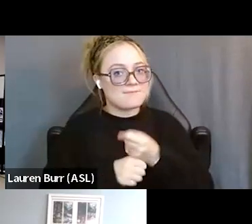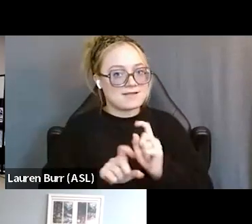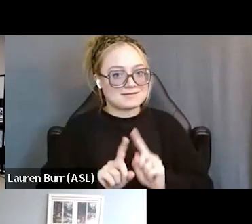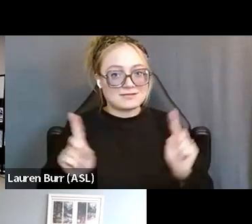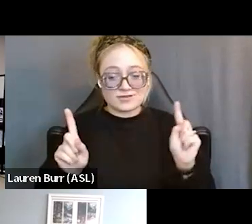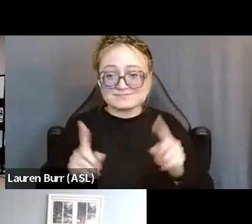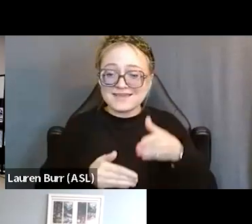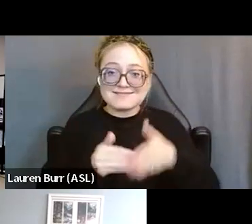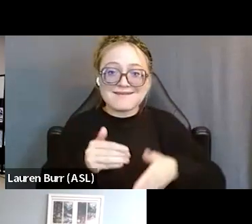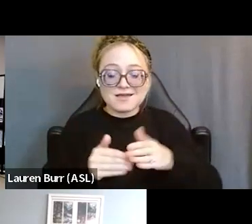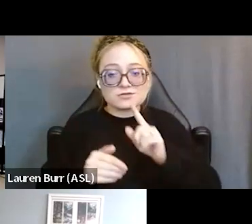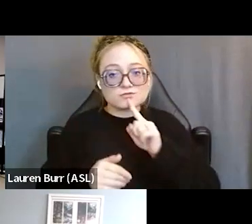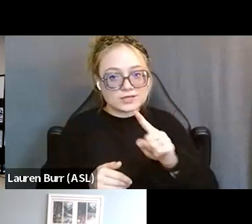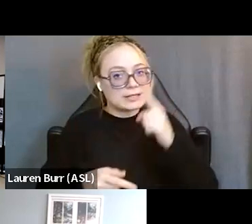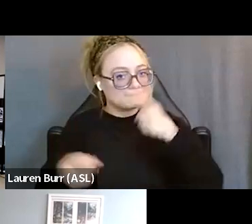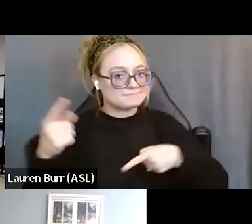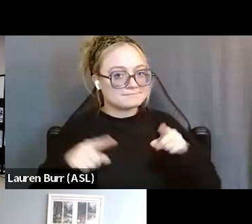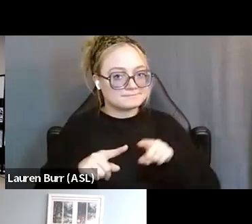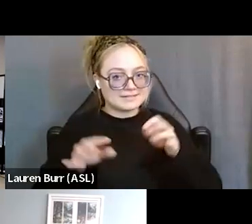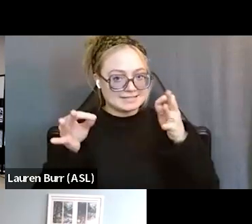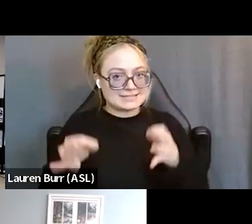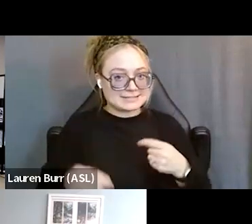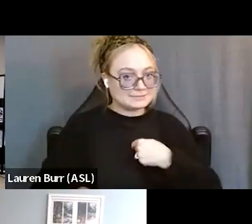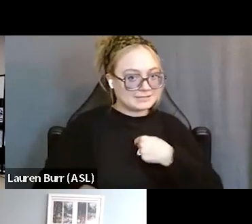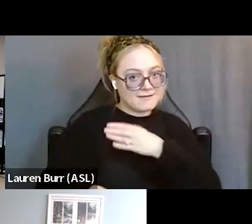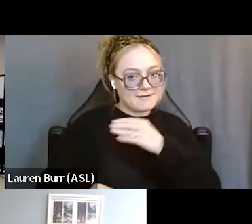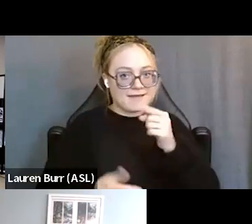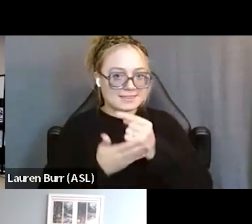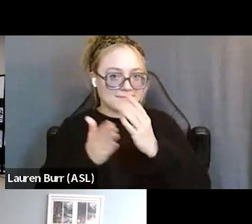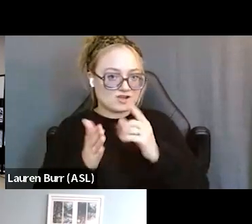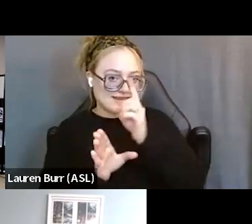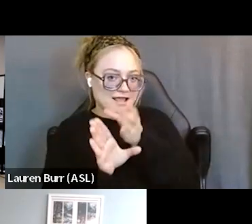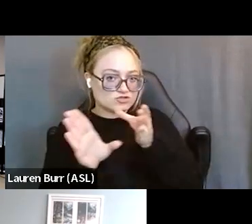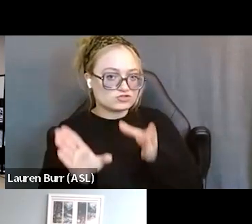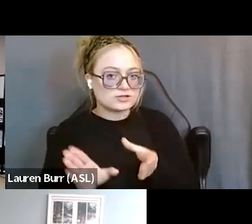decision between me and my psychiatrist as to what medication regimen I was gonna be on,